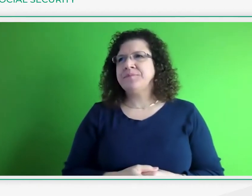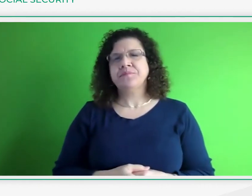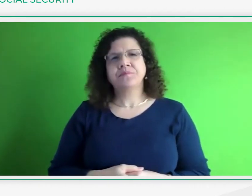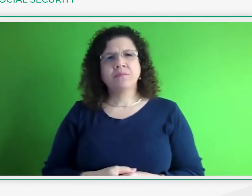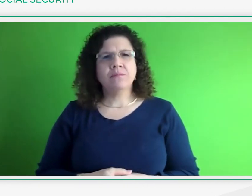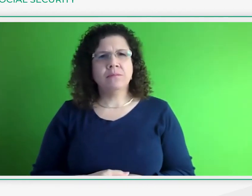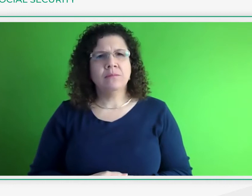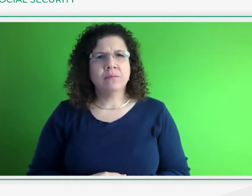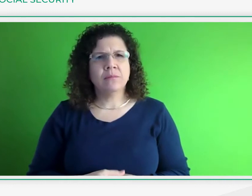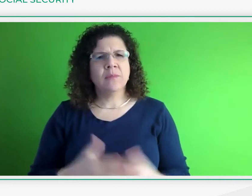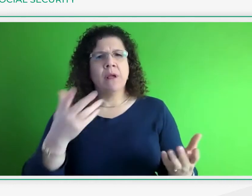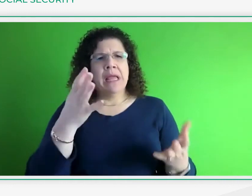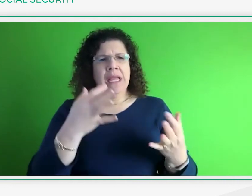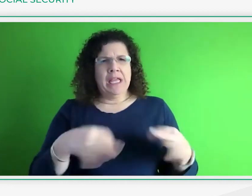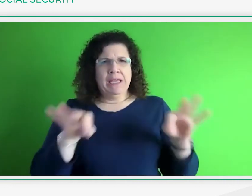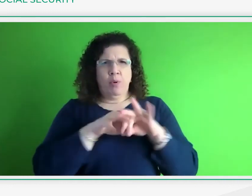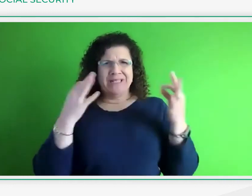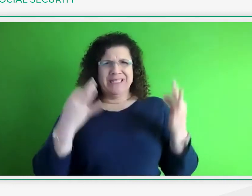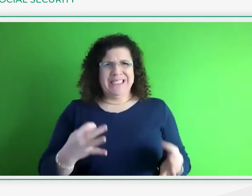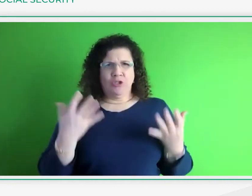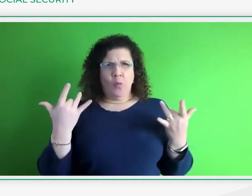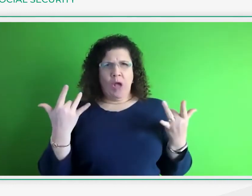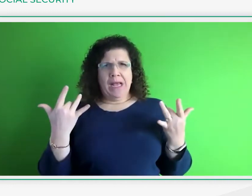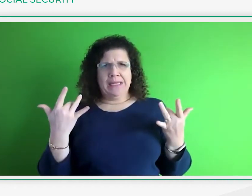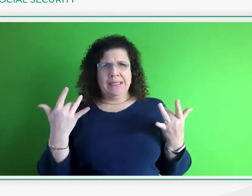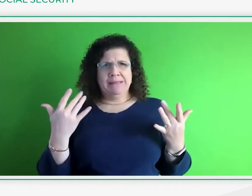So we'll describe those here in the future, slides.